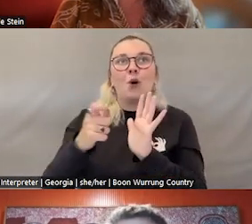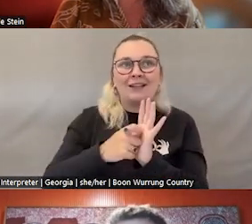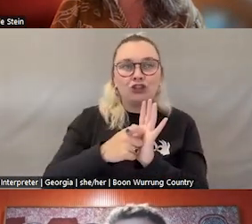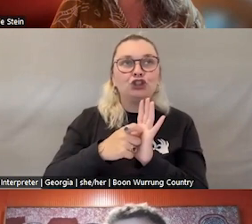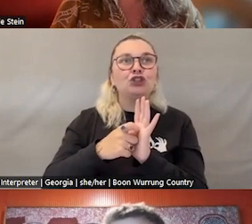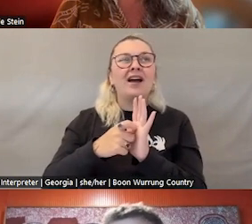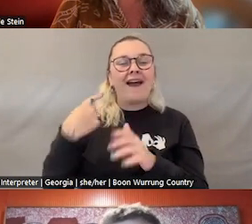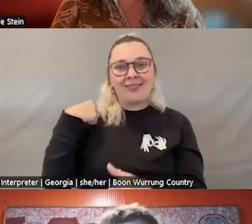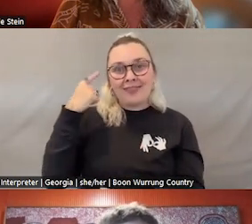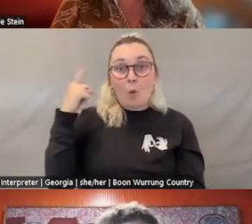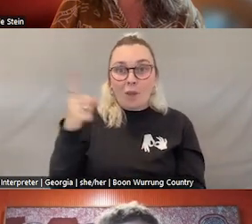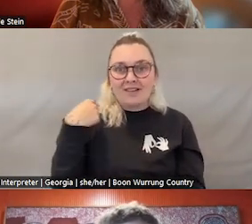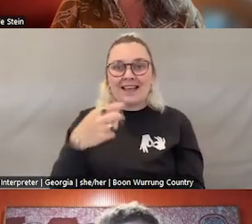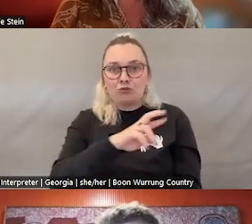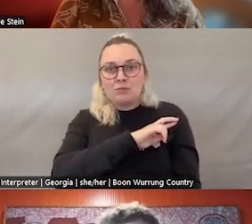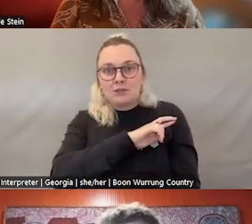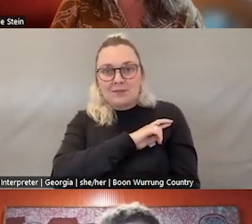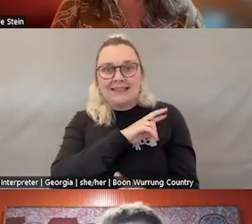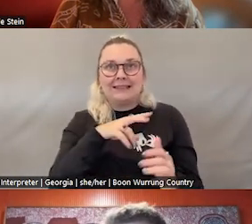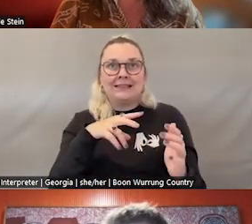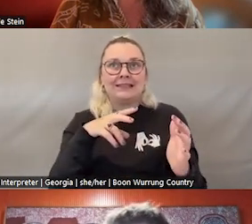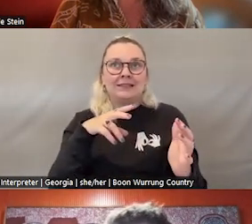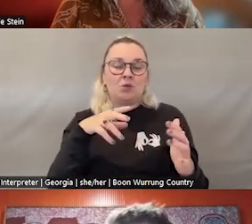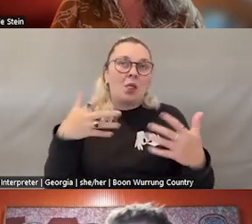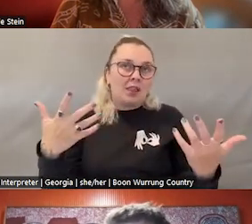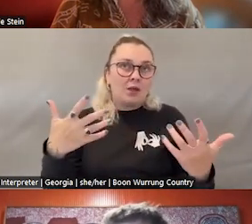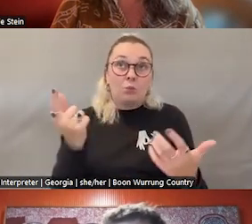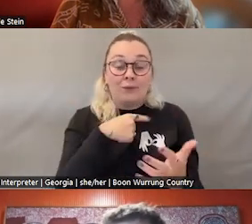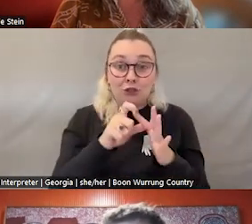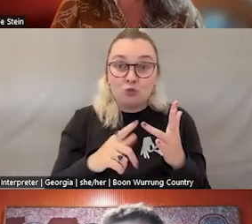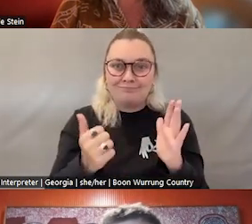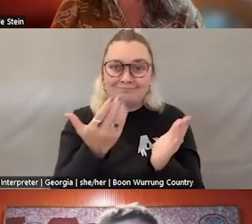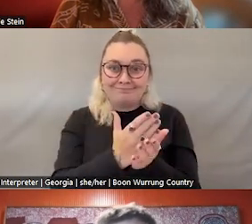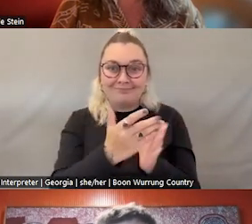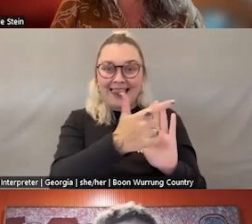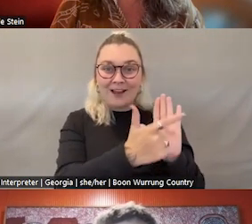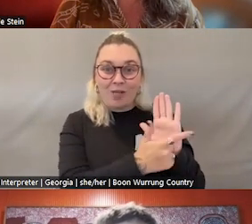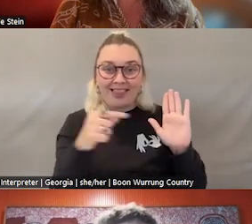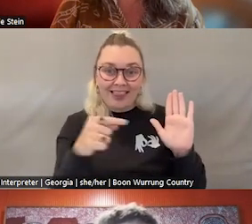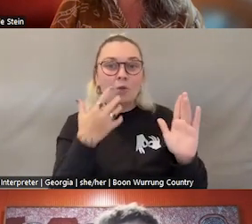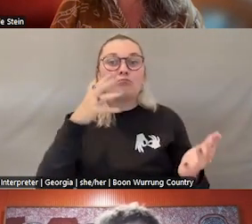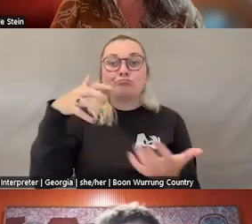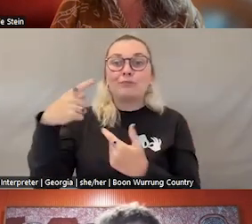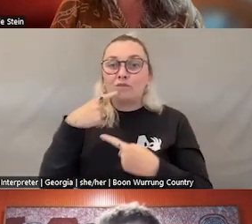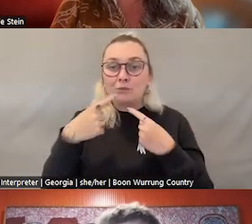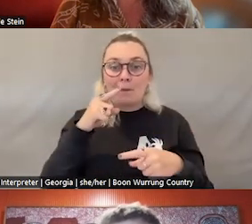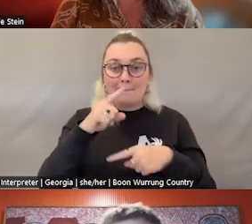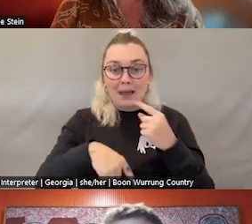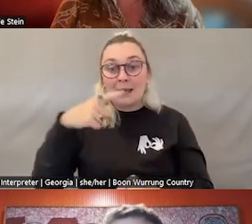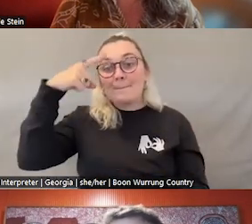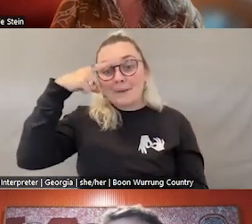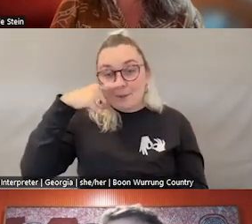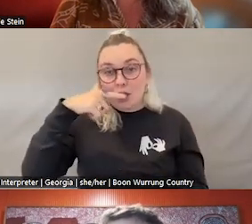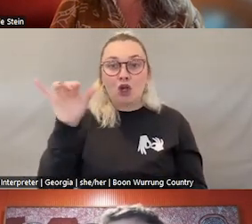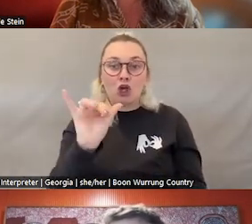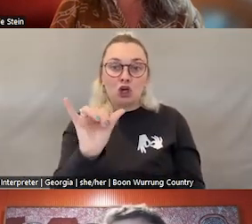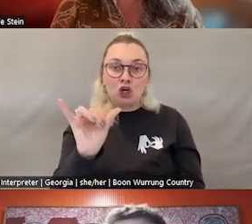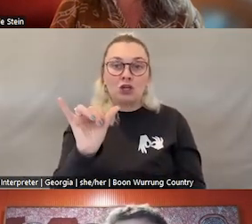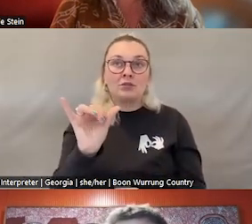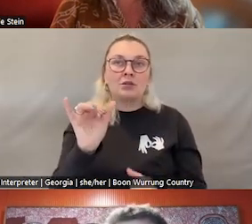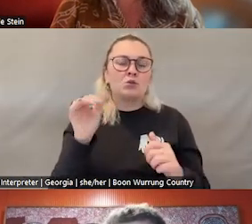we all have a responsibility, we do legally, when we are collecting the information about people. I